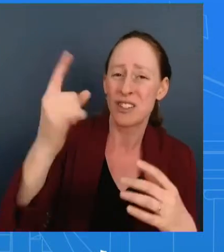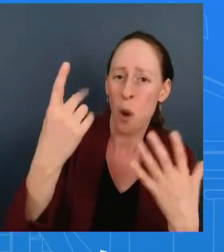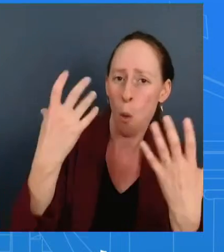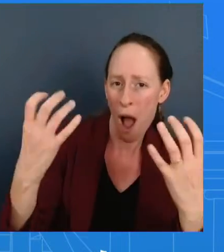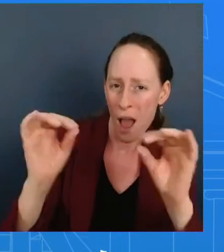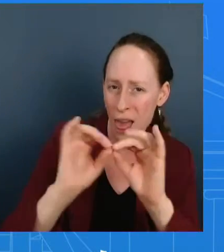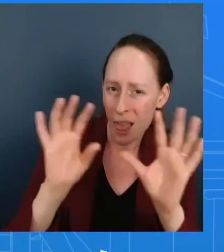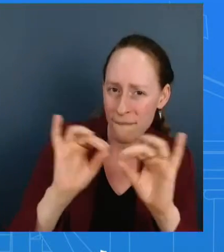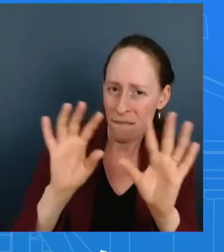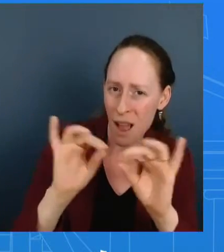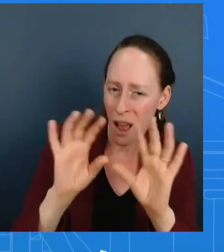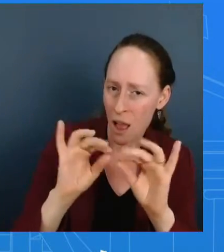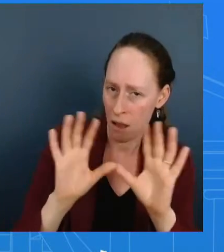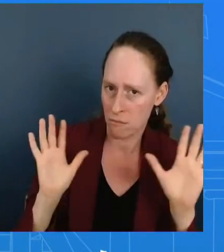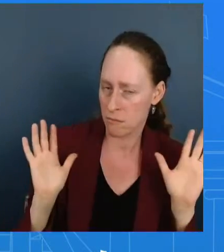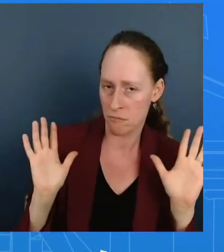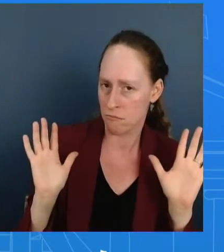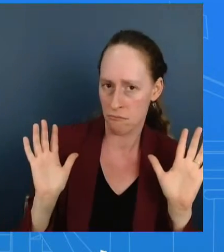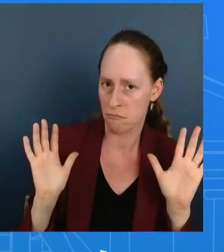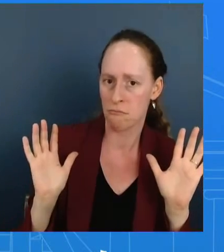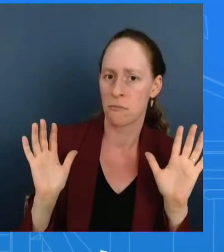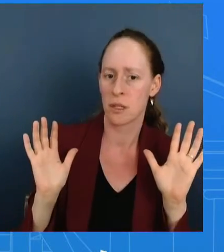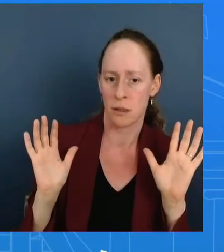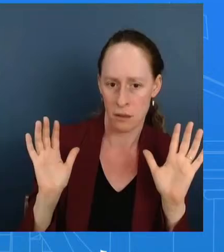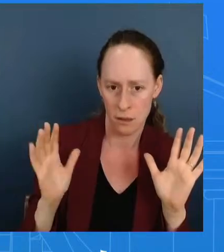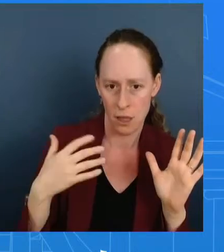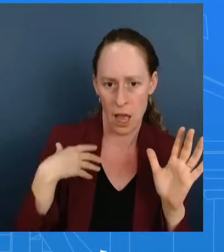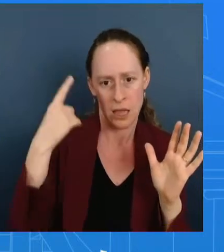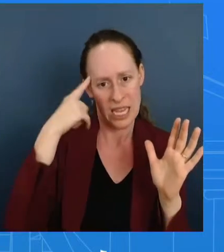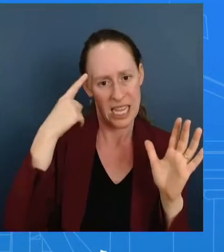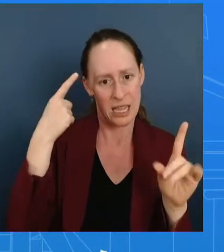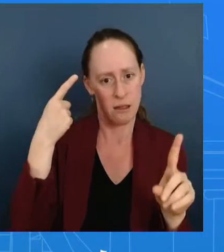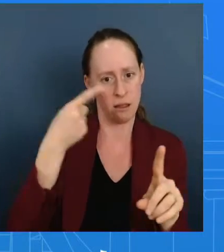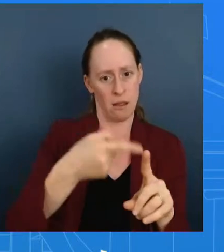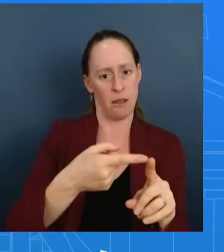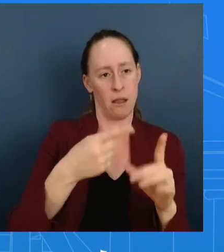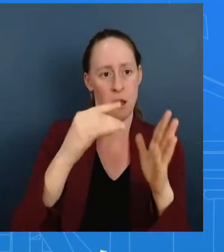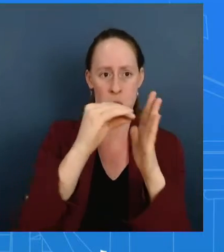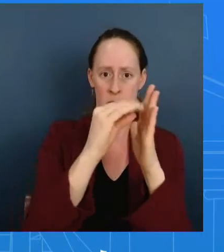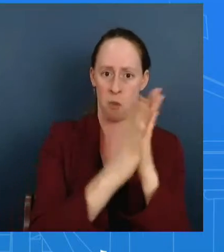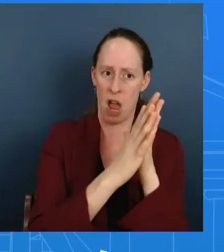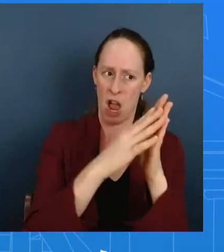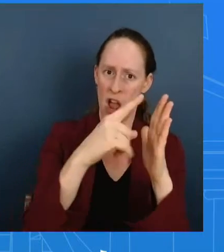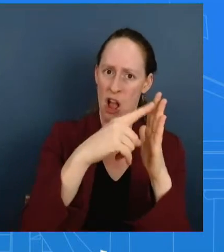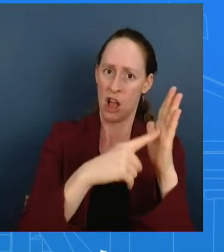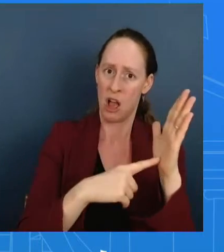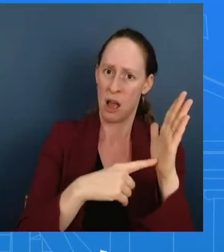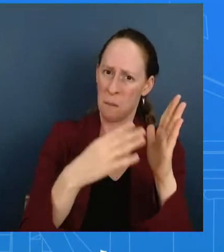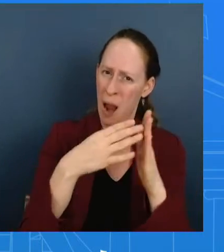Ms. Jean-Pierre: Yeah. The Press: -- that it is in the public domain. Ms. Jean-Pierre: Yep. The Press: The president could authorize that his medical records